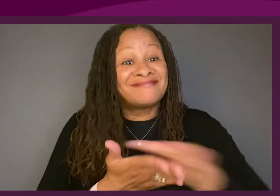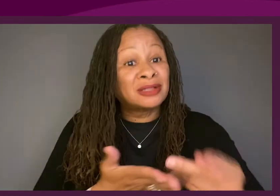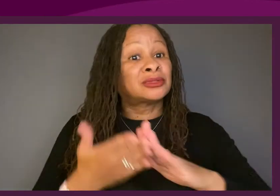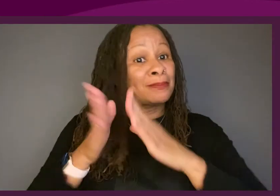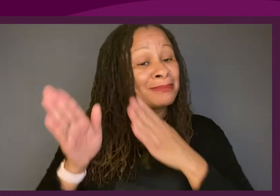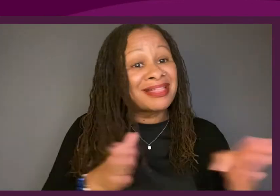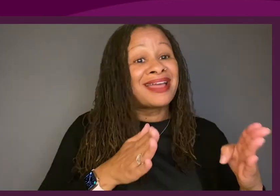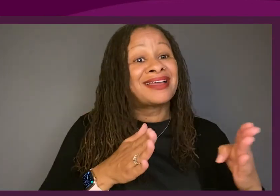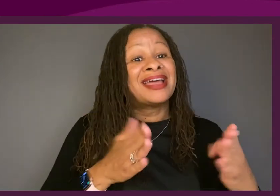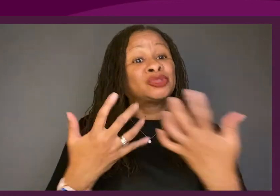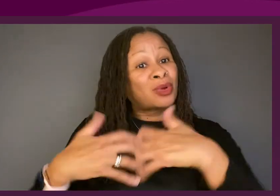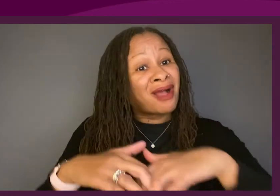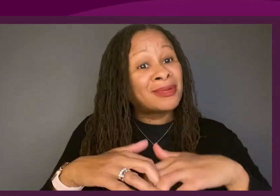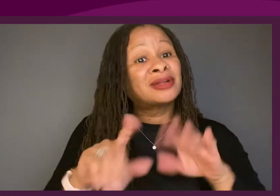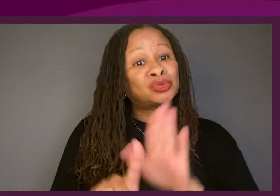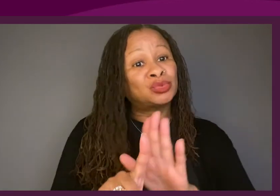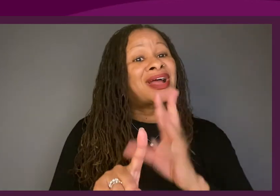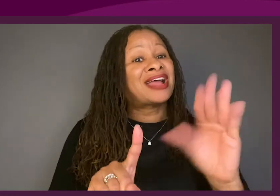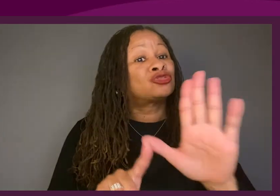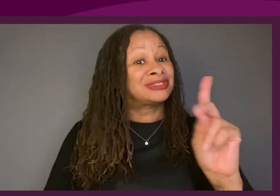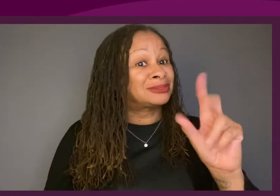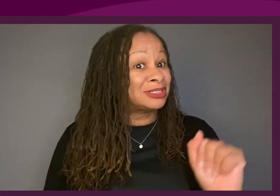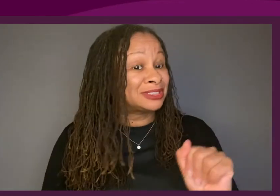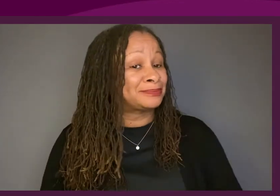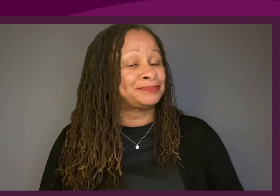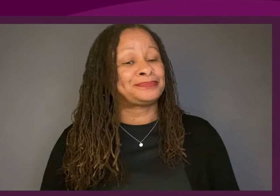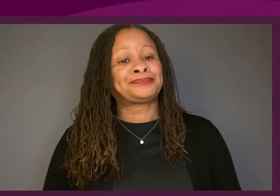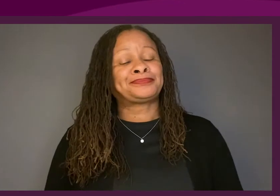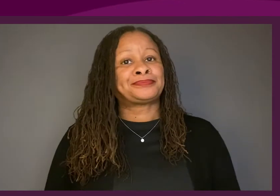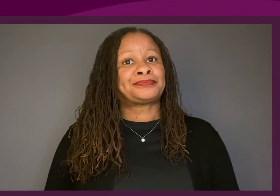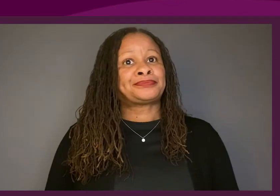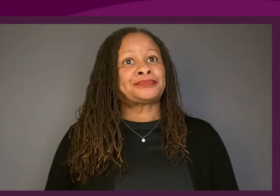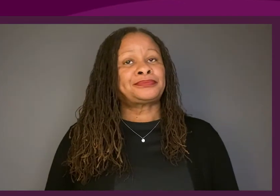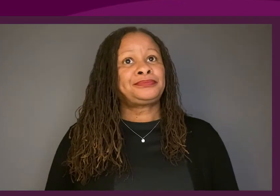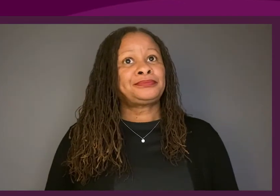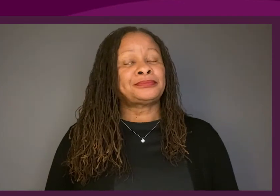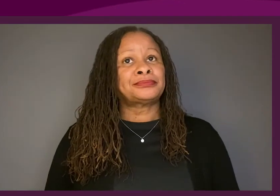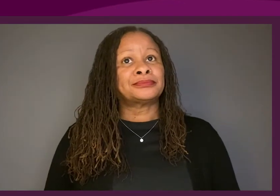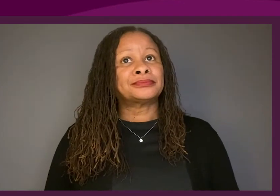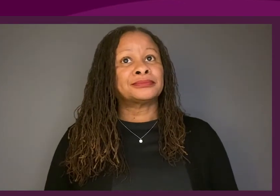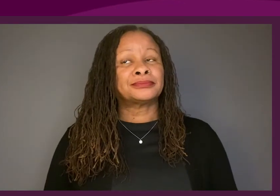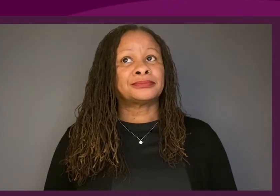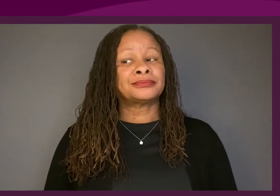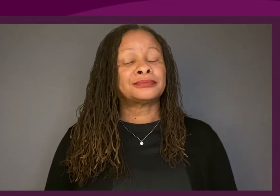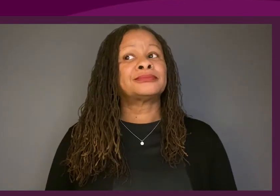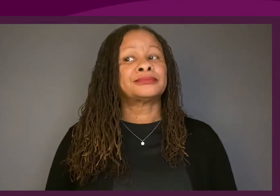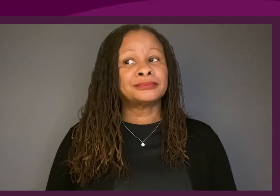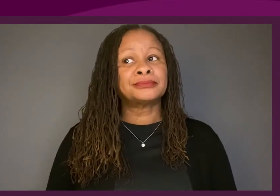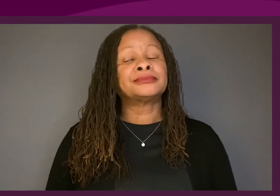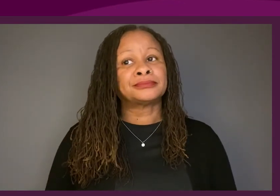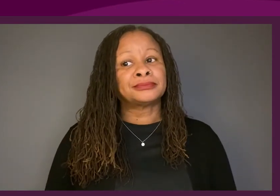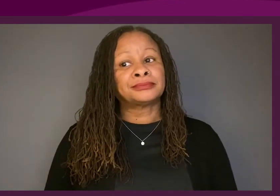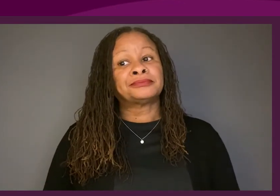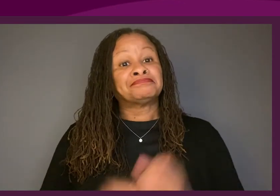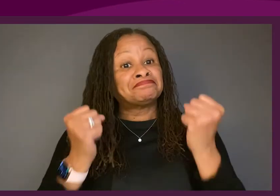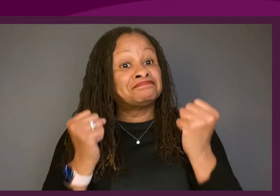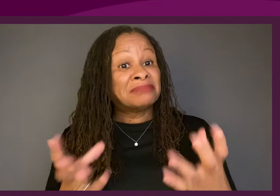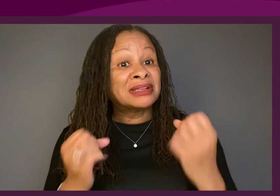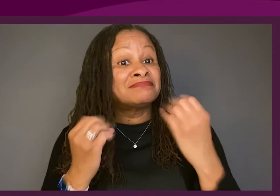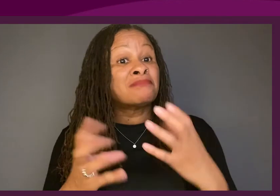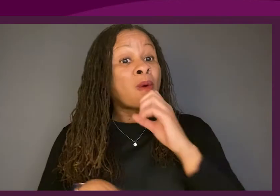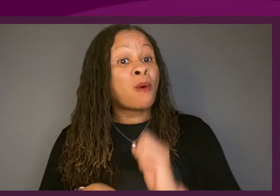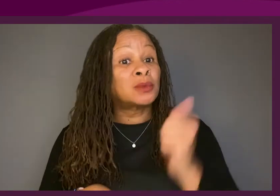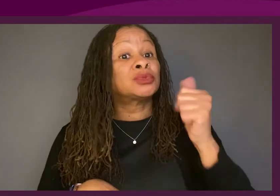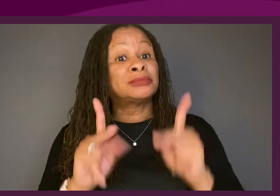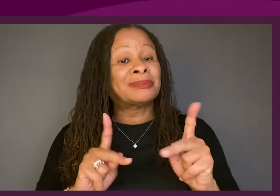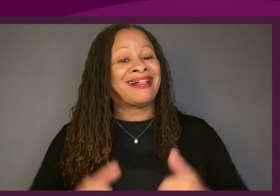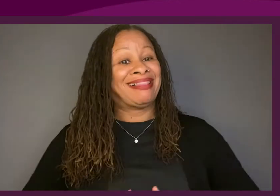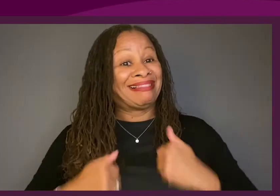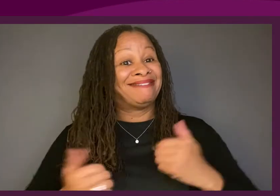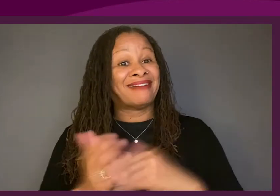Many, many older people live at home and in their community for their entire lives, so